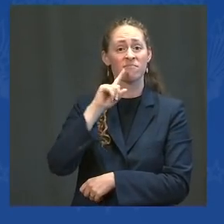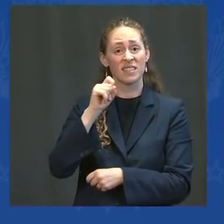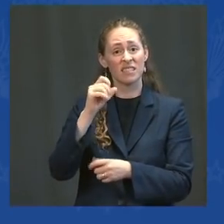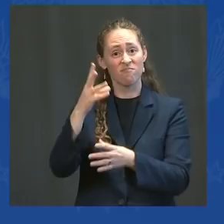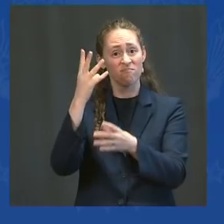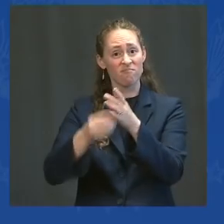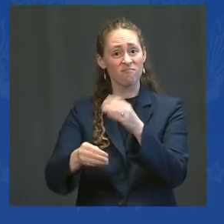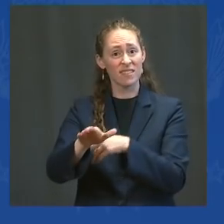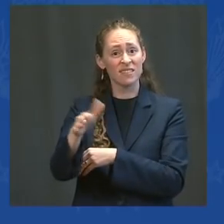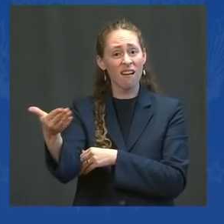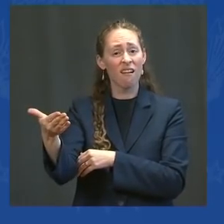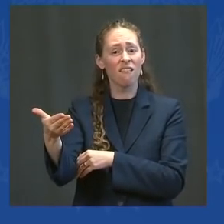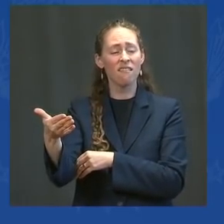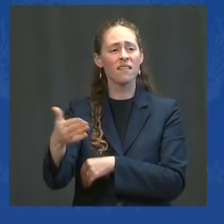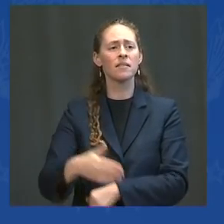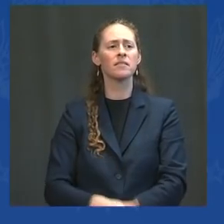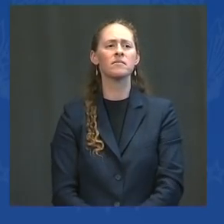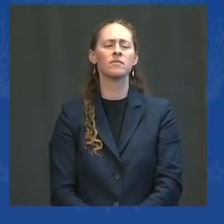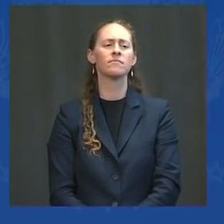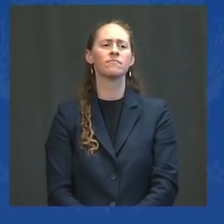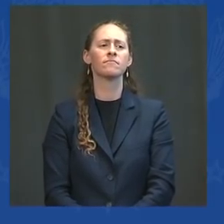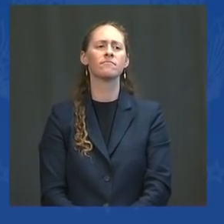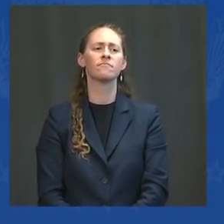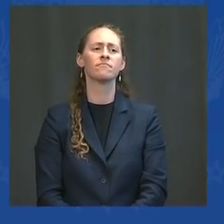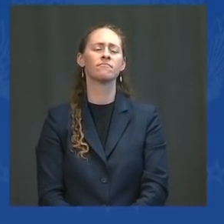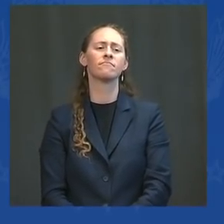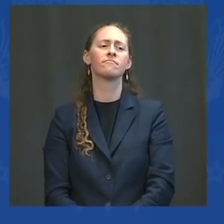May their souls rest in peace and rise in glory.